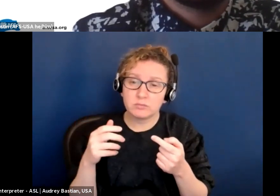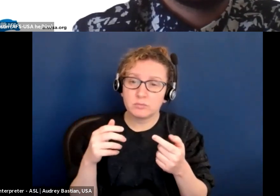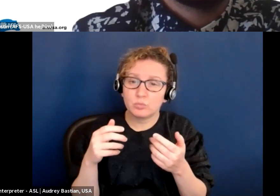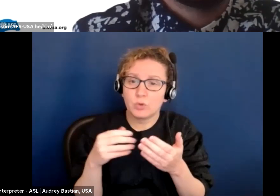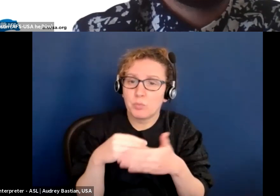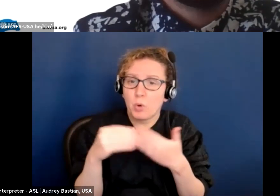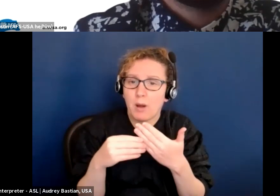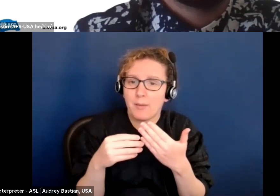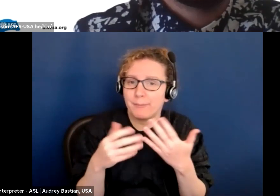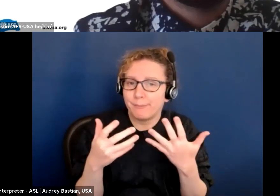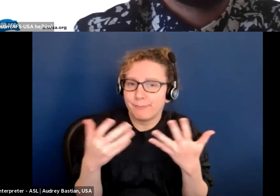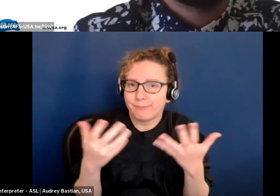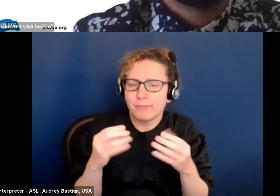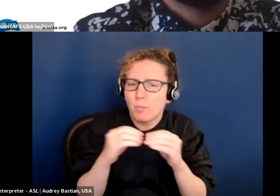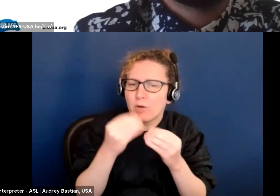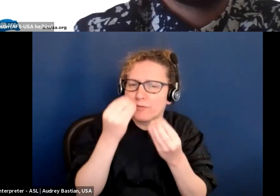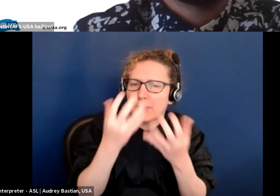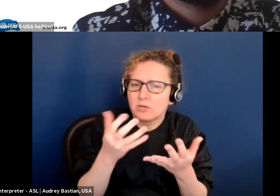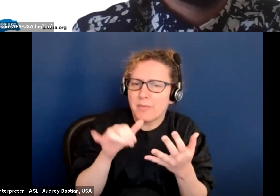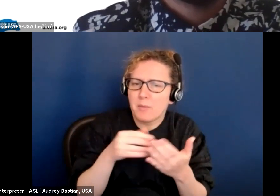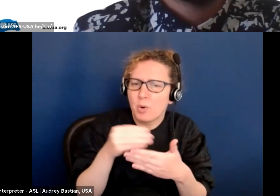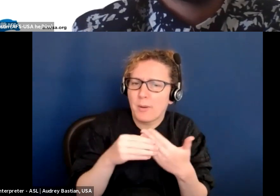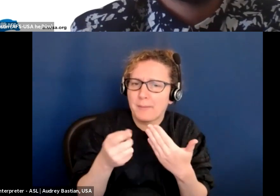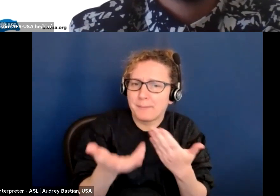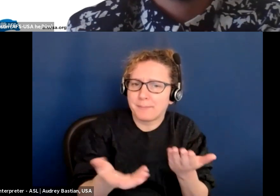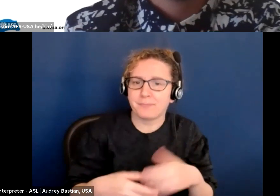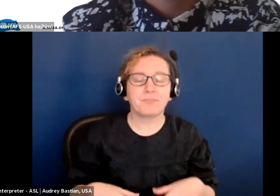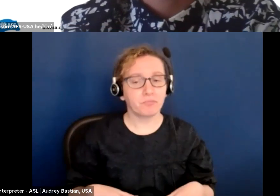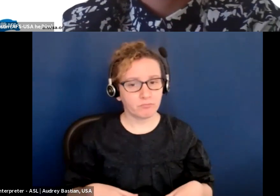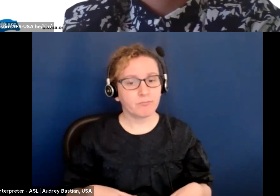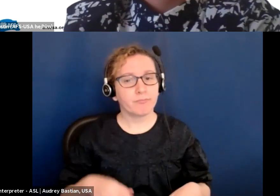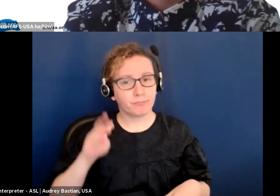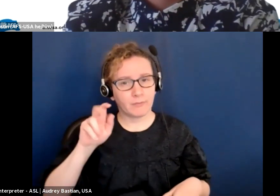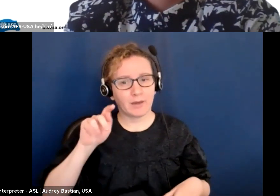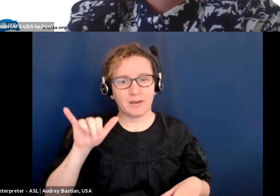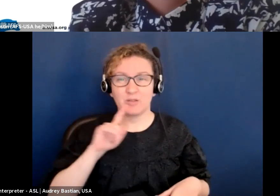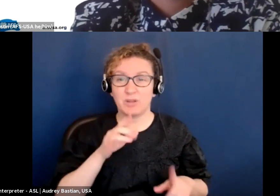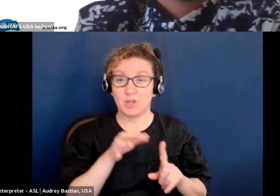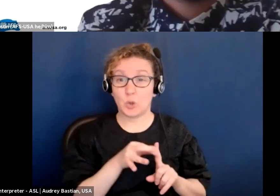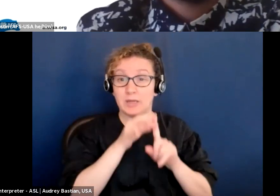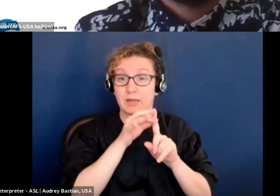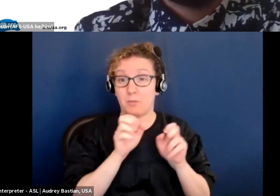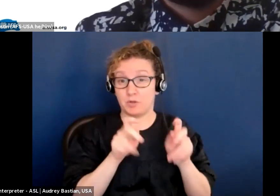with or more information about that program? >> BRITTANY DUNN: That was through Landmark